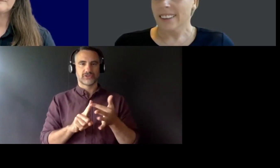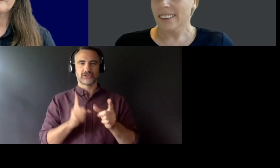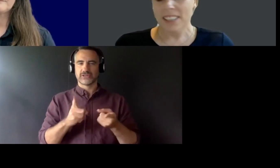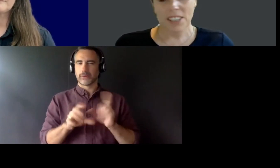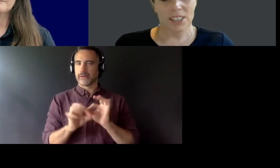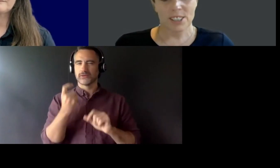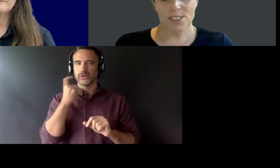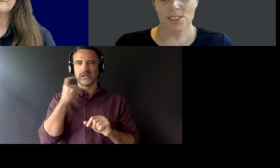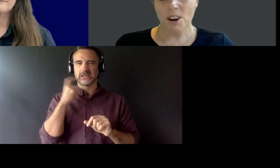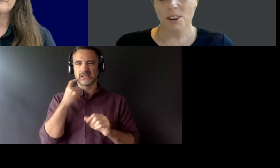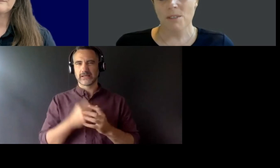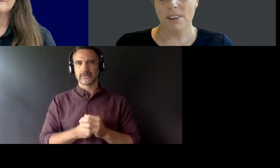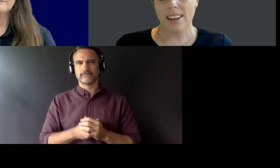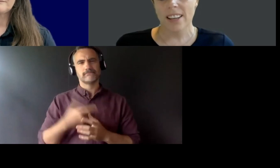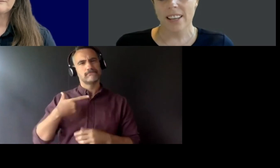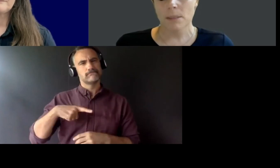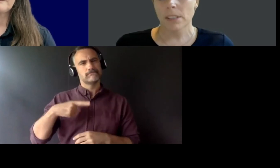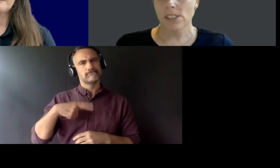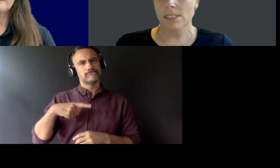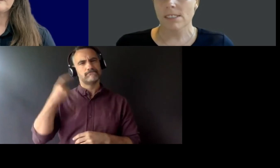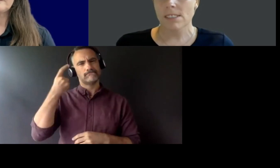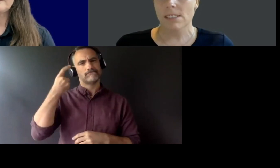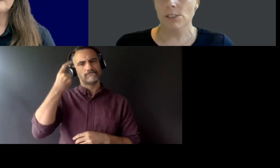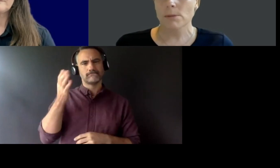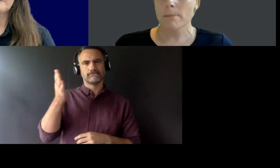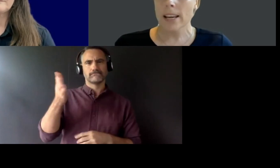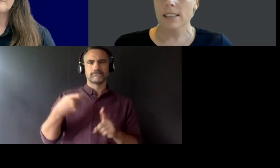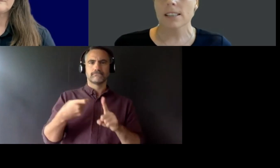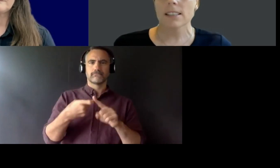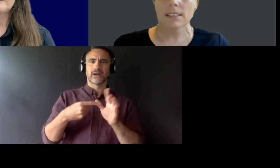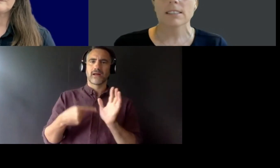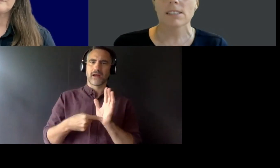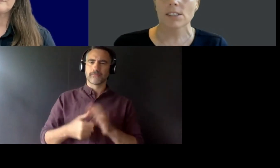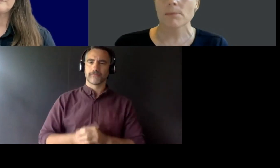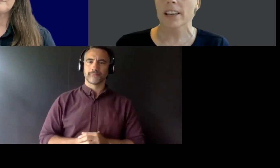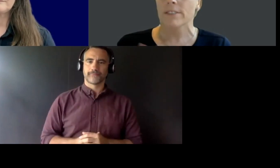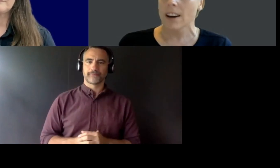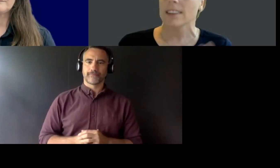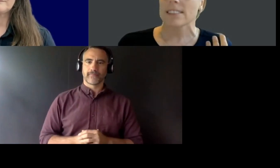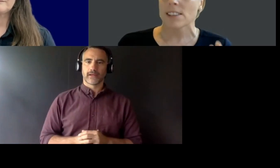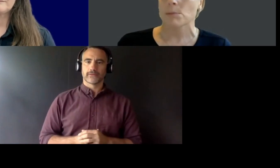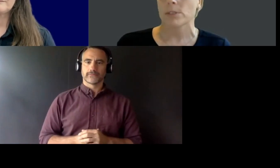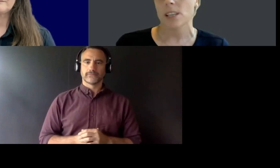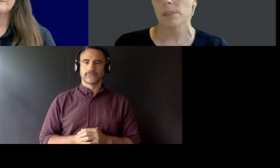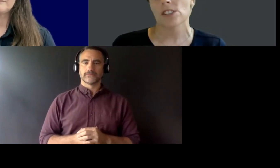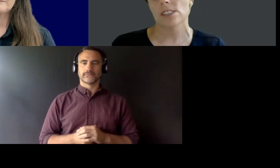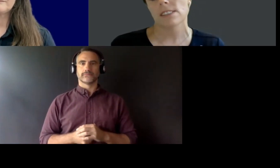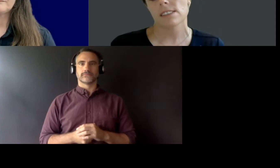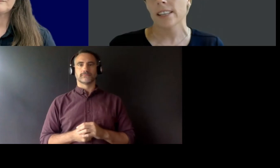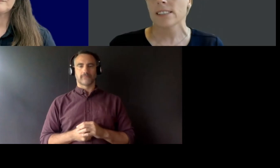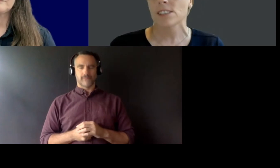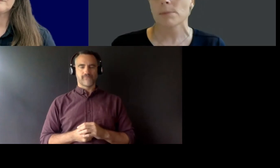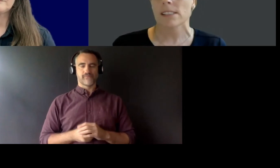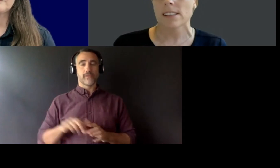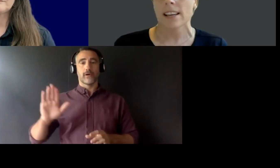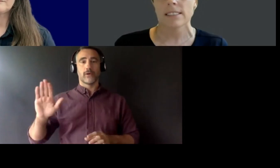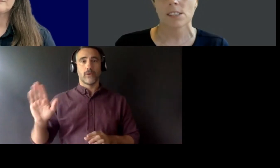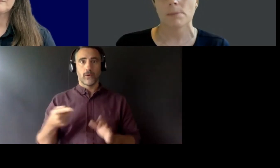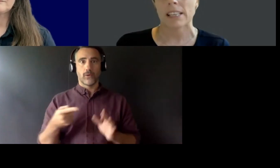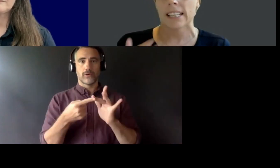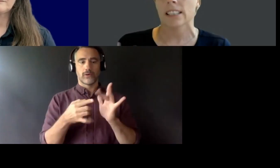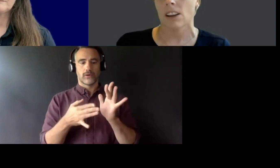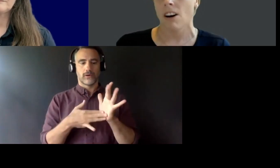Thank you. Images, to make the file accessible, the images need to be set to be in line.